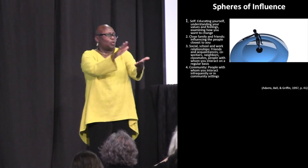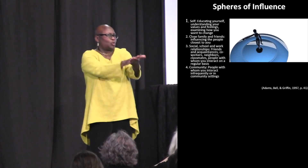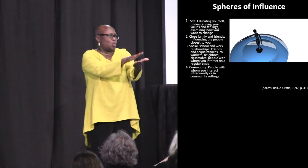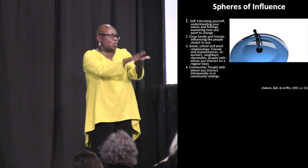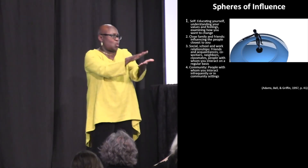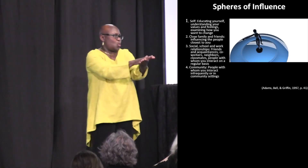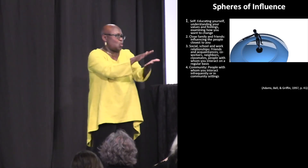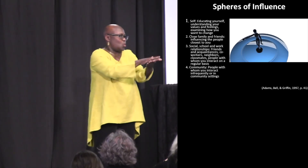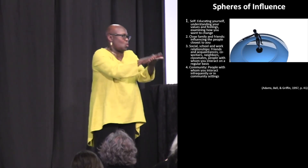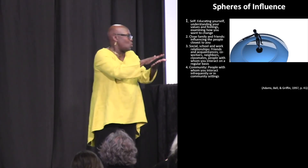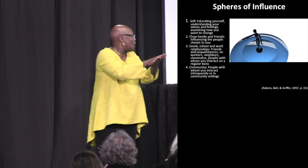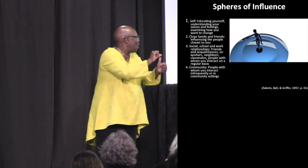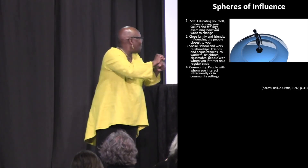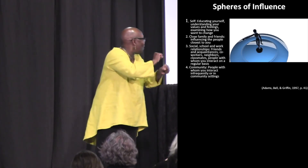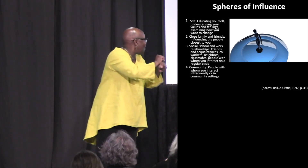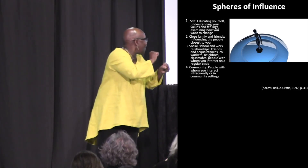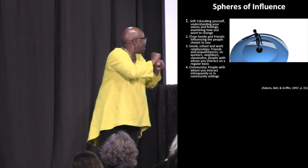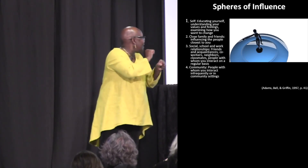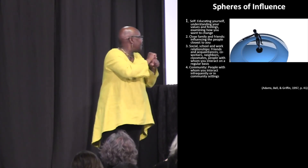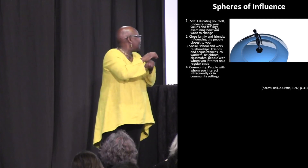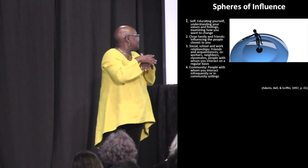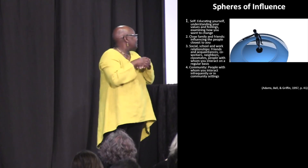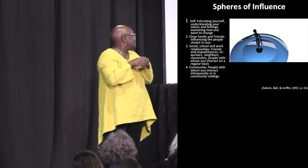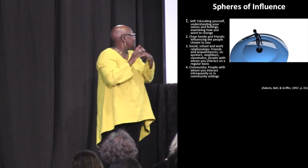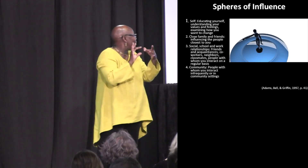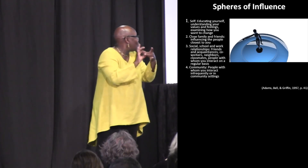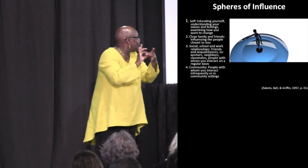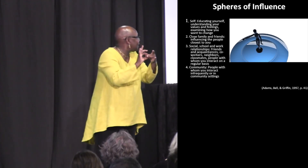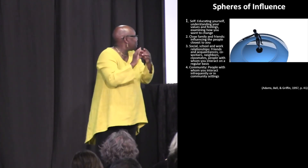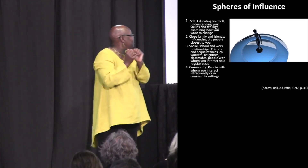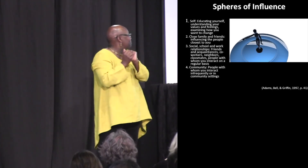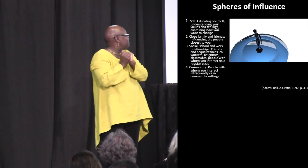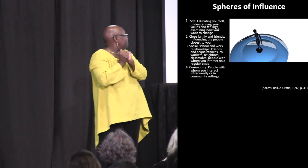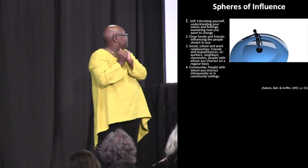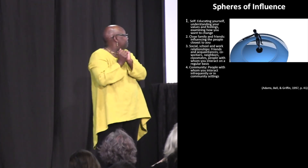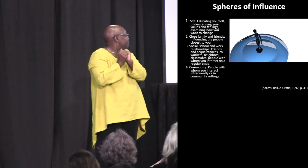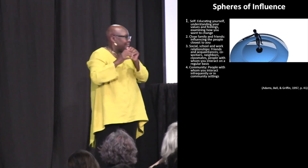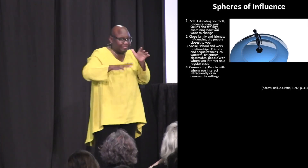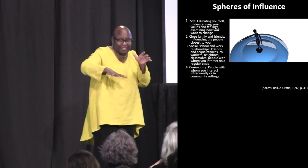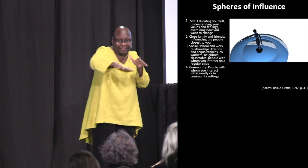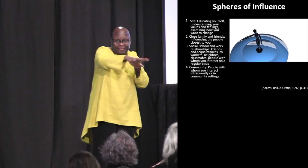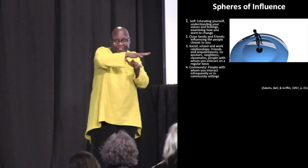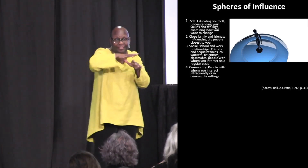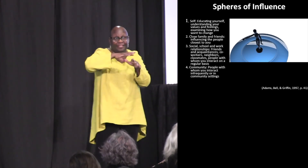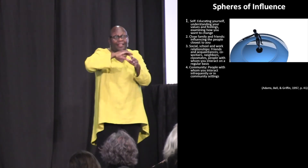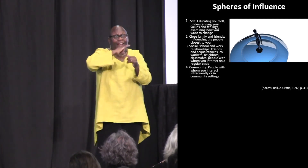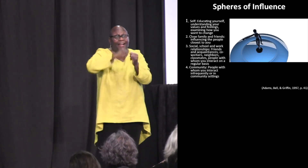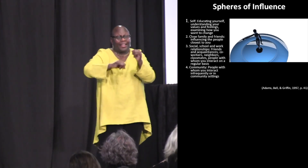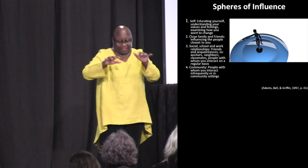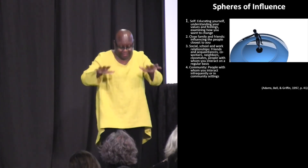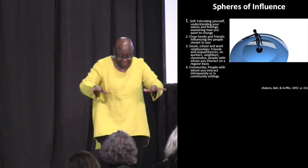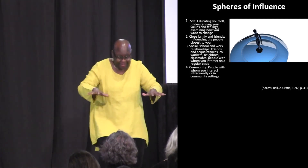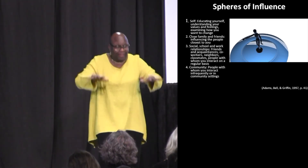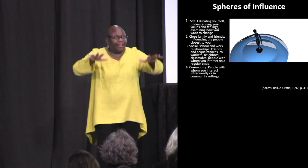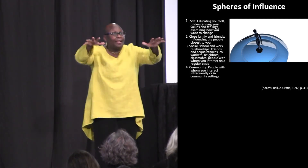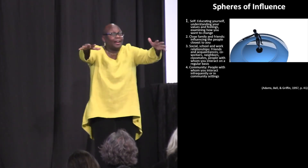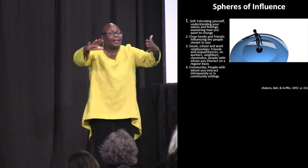about what needs to and can change. Then you can look outside yourself